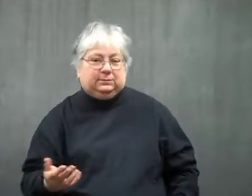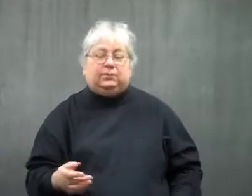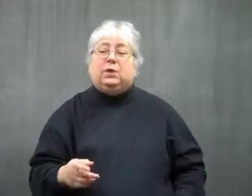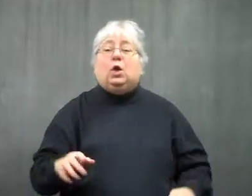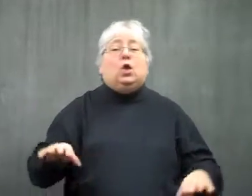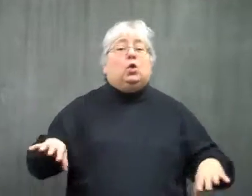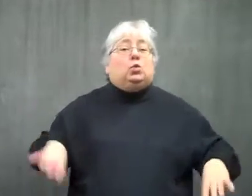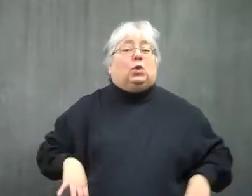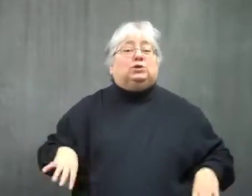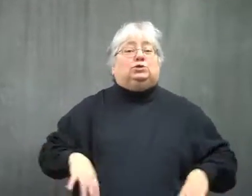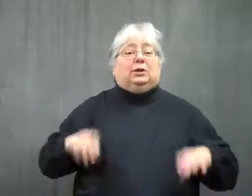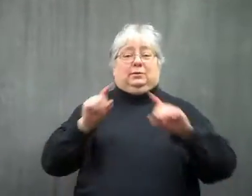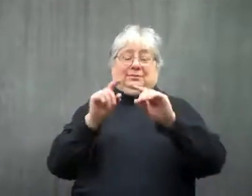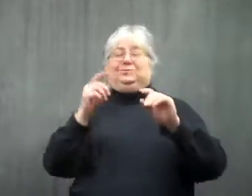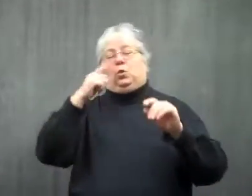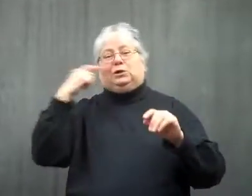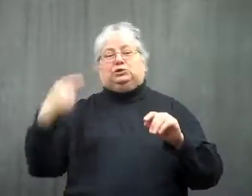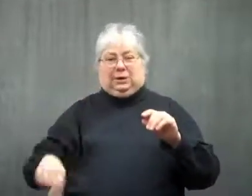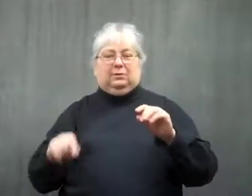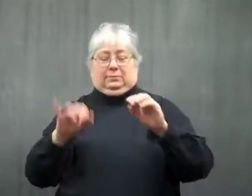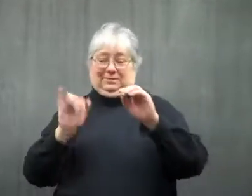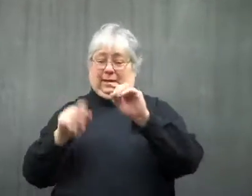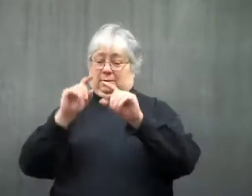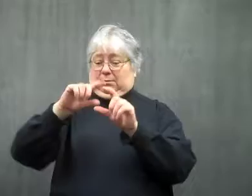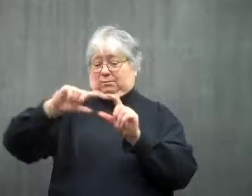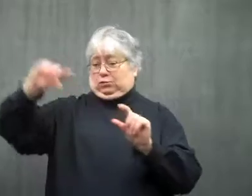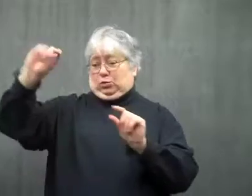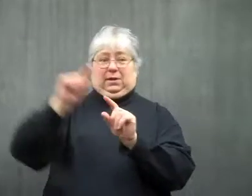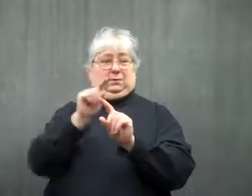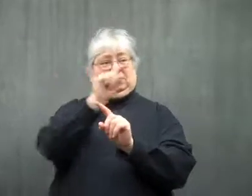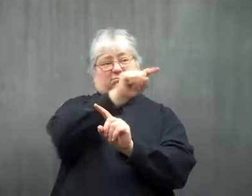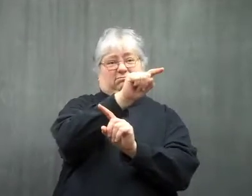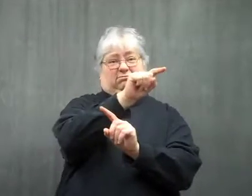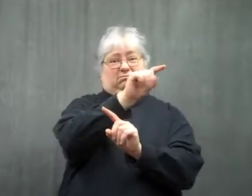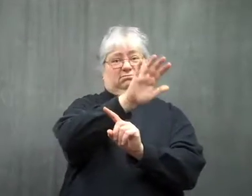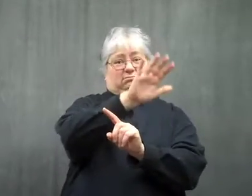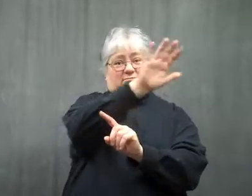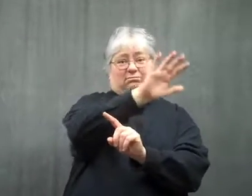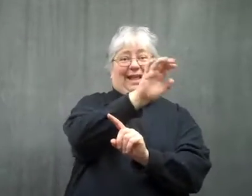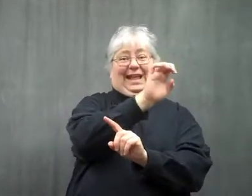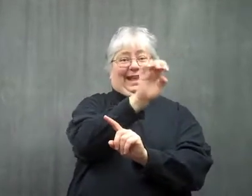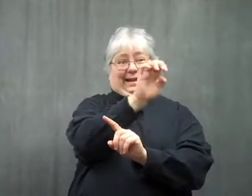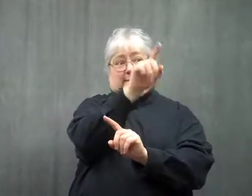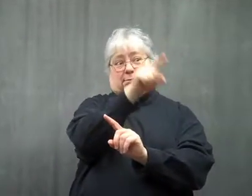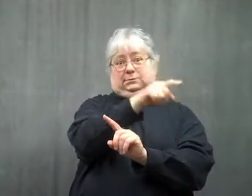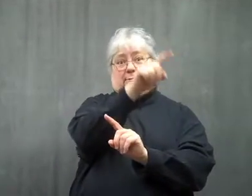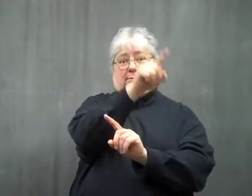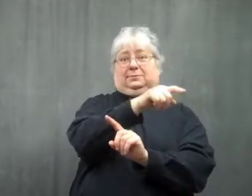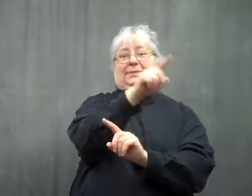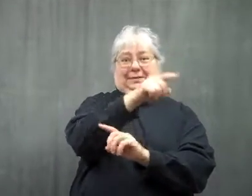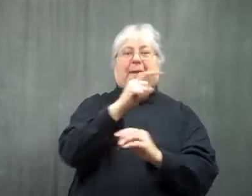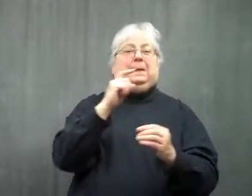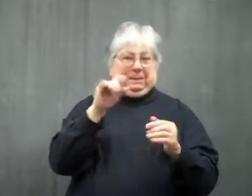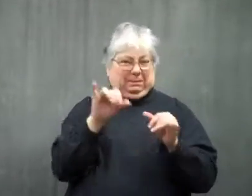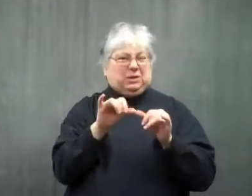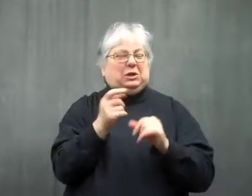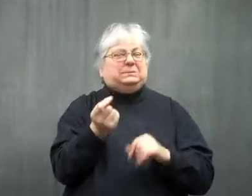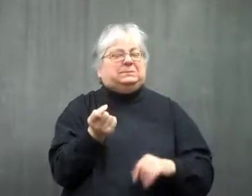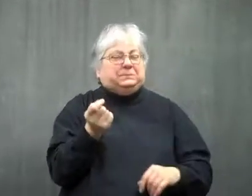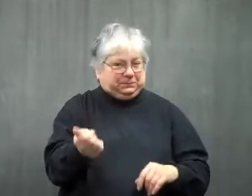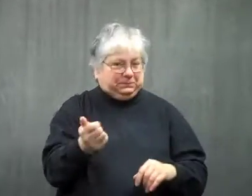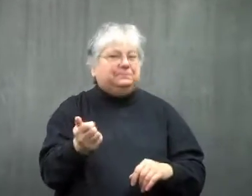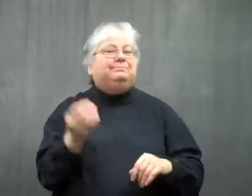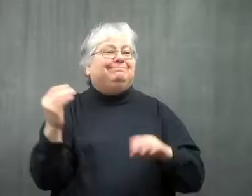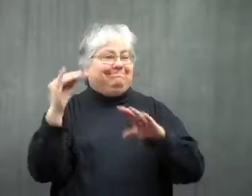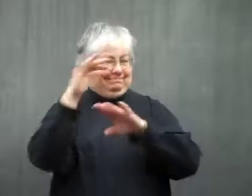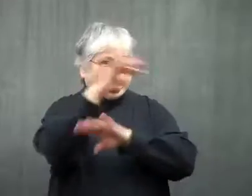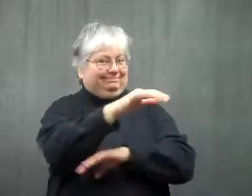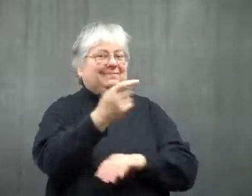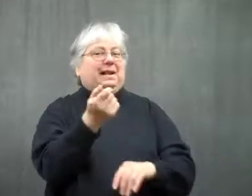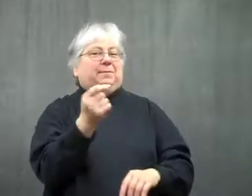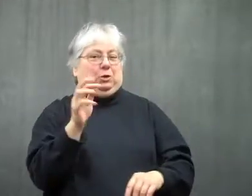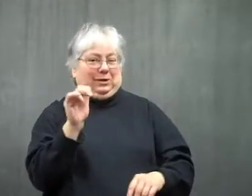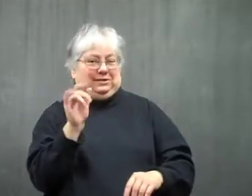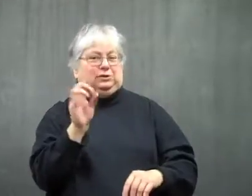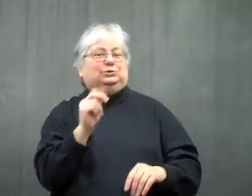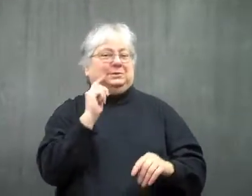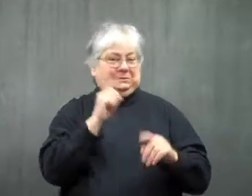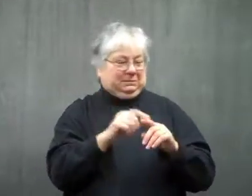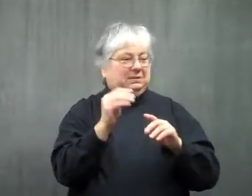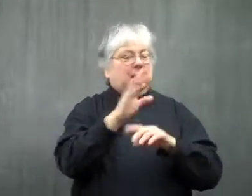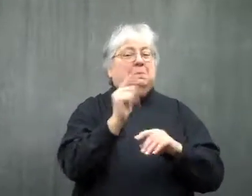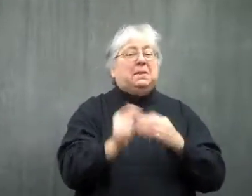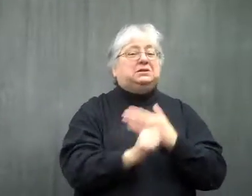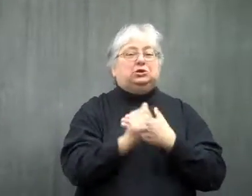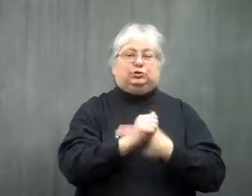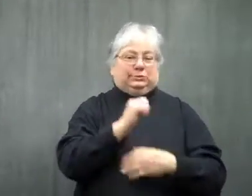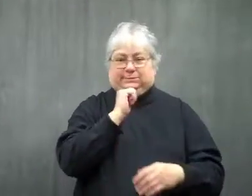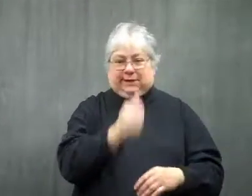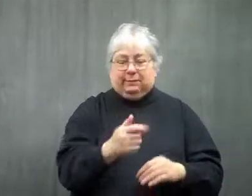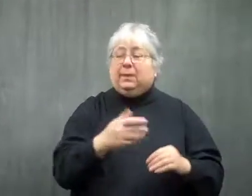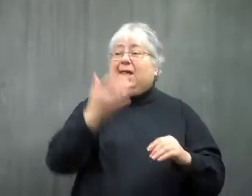Eastern Russia has registered low, but not dangerous levels of radiation.